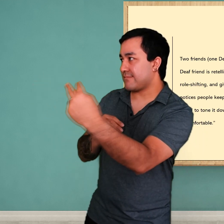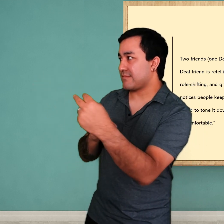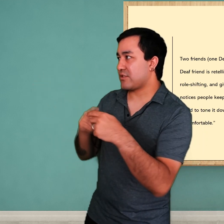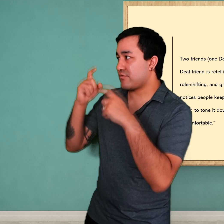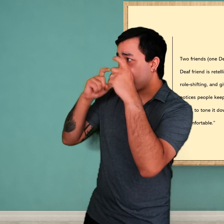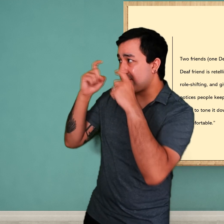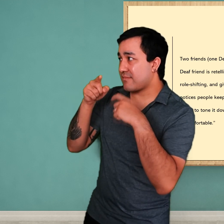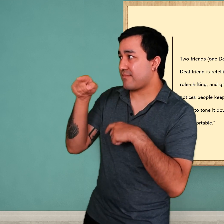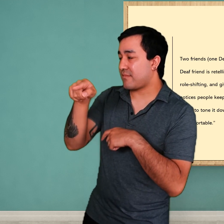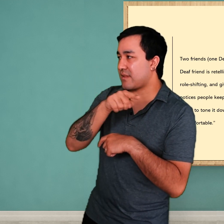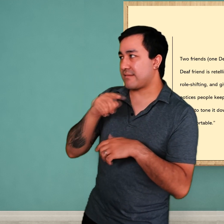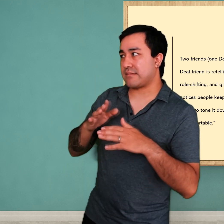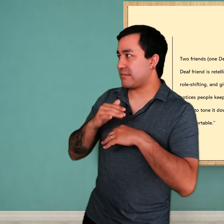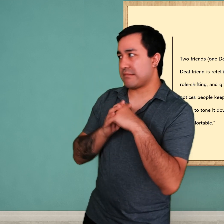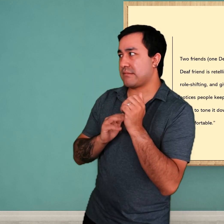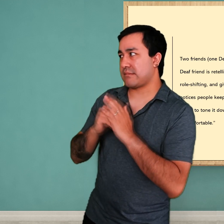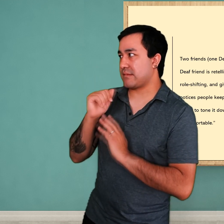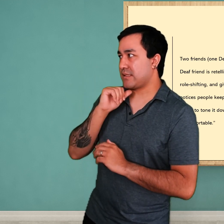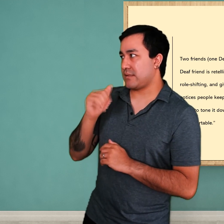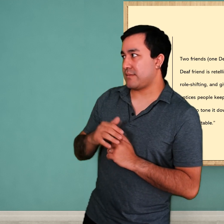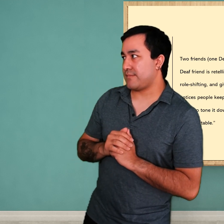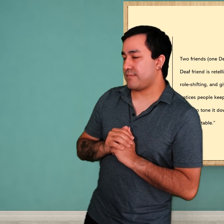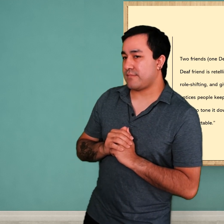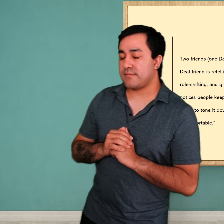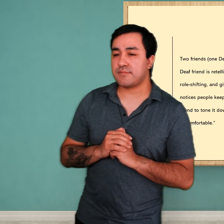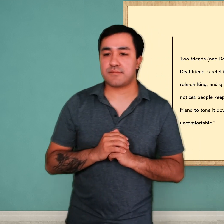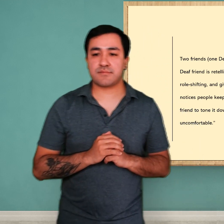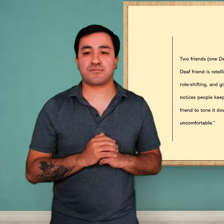Stating, “Your facial expressions are making other people uncomfortable.”